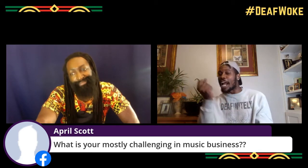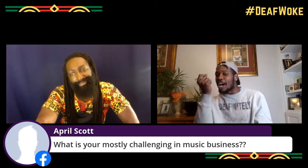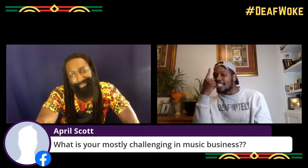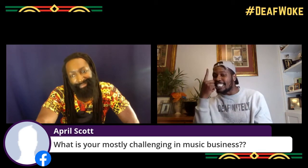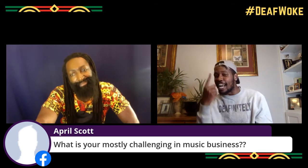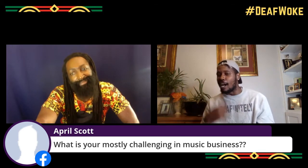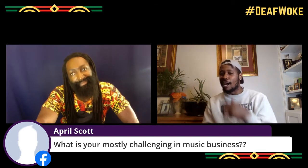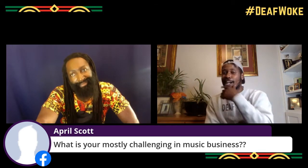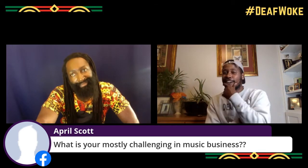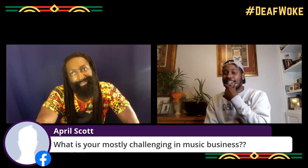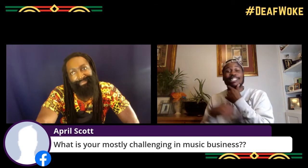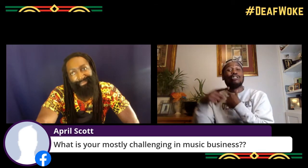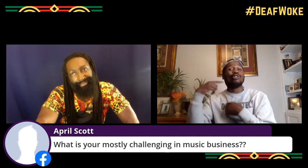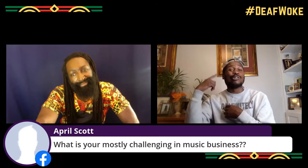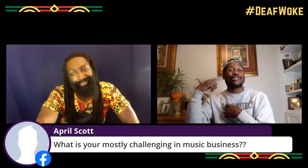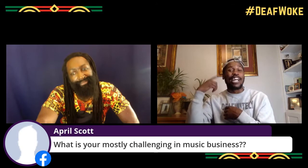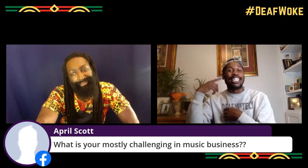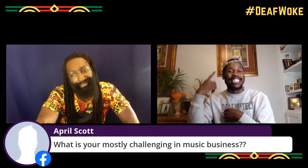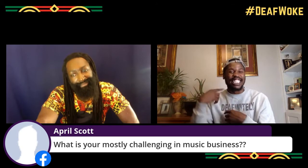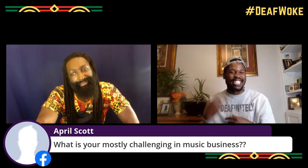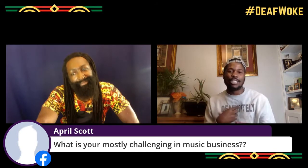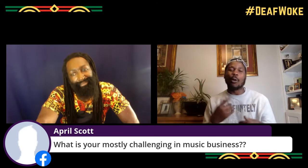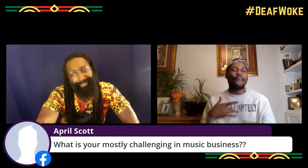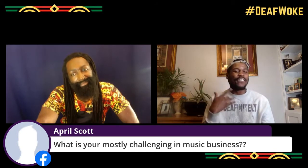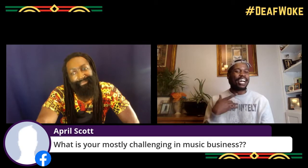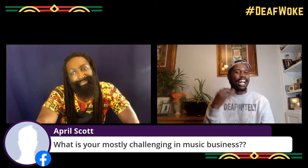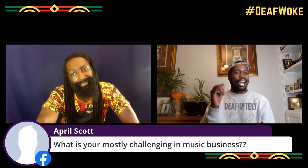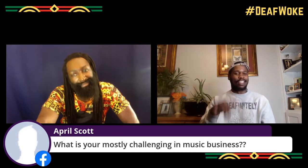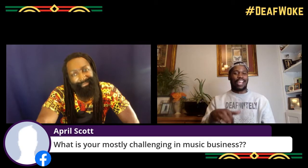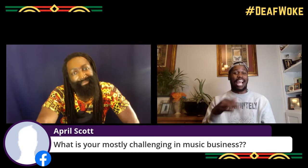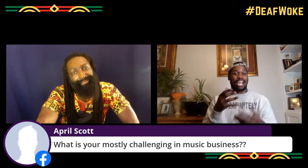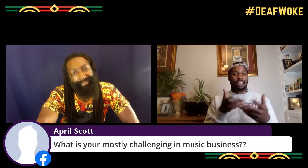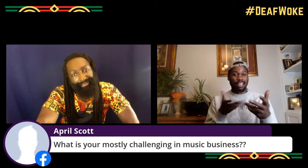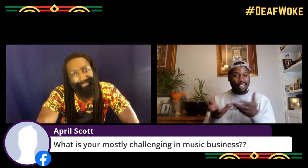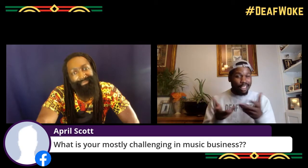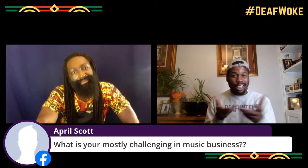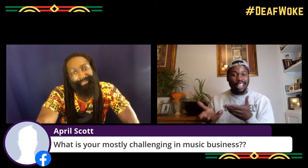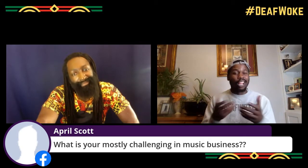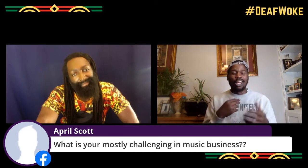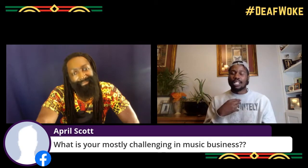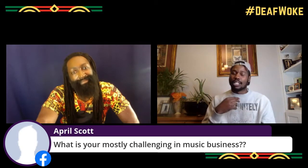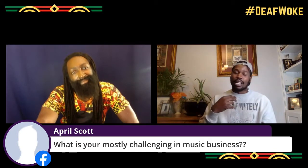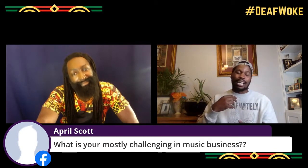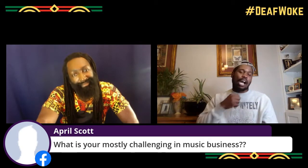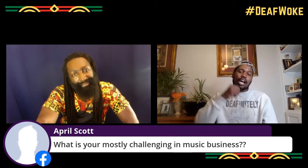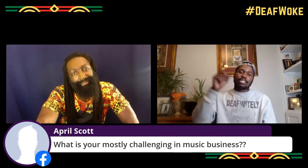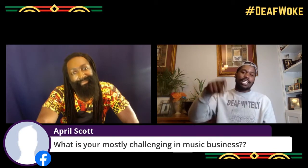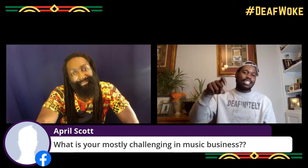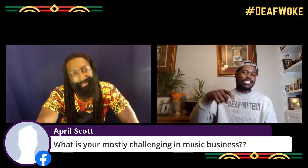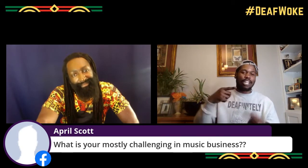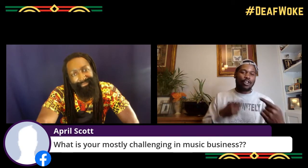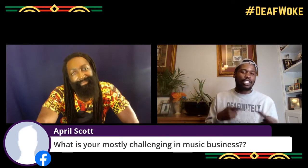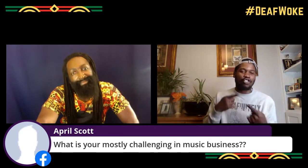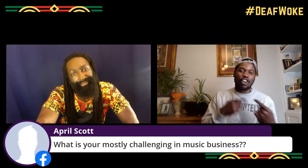And, but it's a, it's a guess, coz you may not know if it's going to be a good interpreter, you know. So,